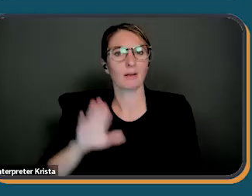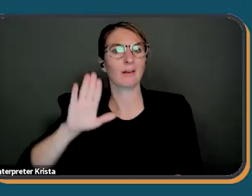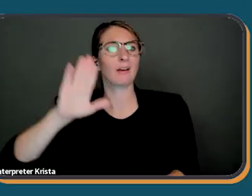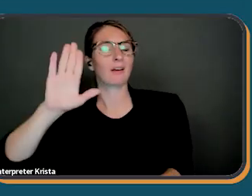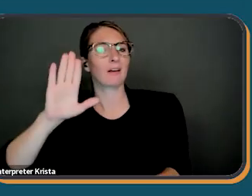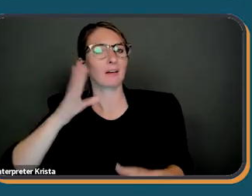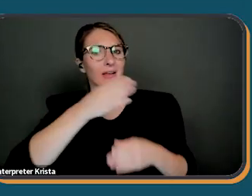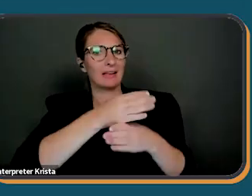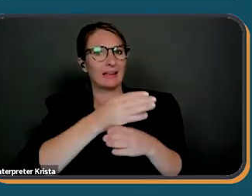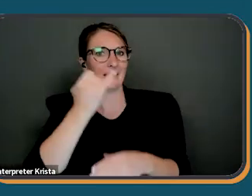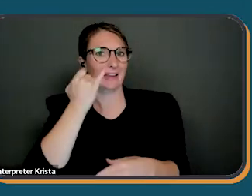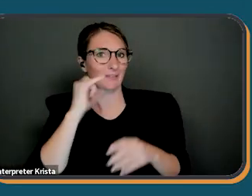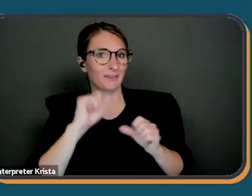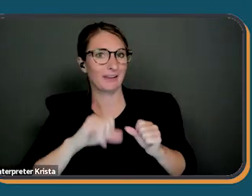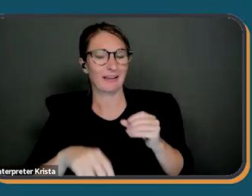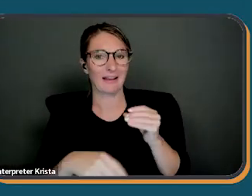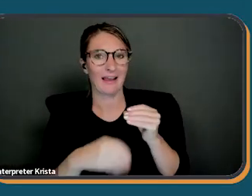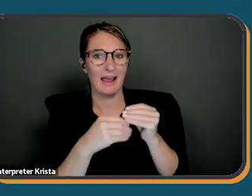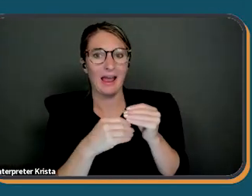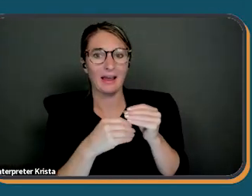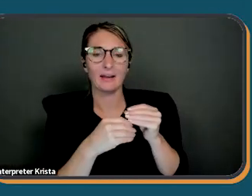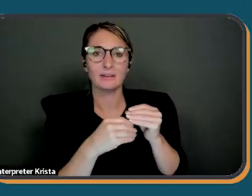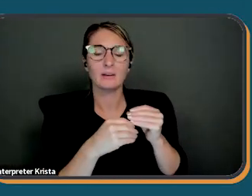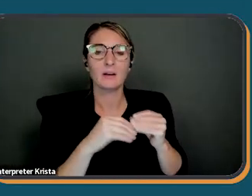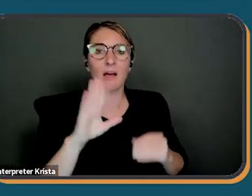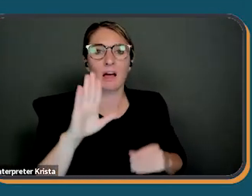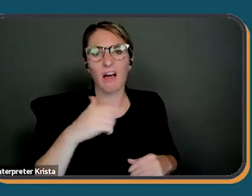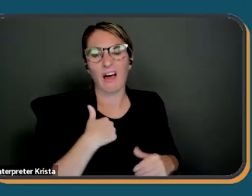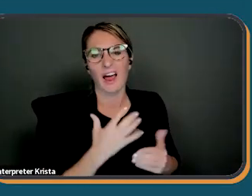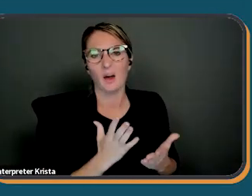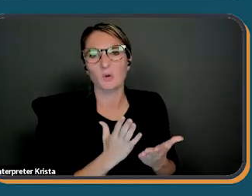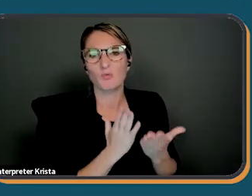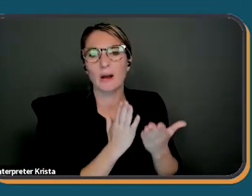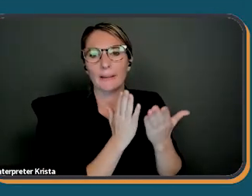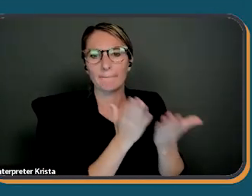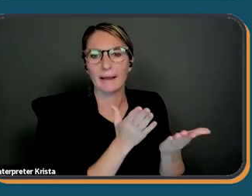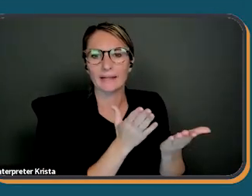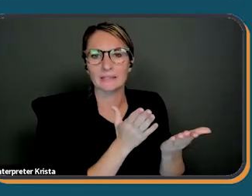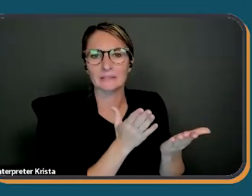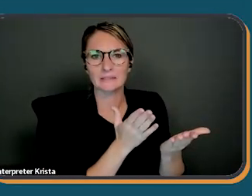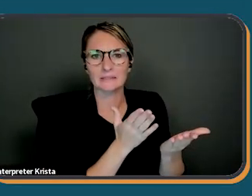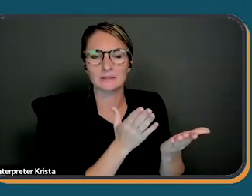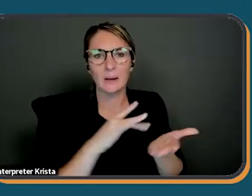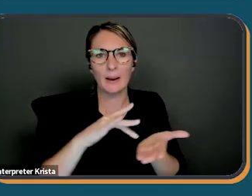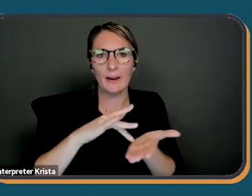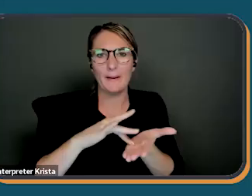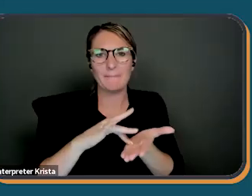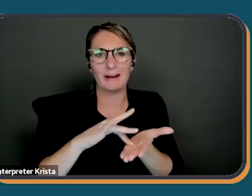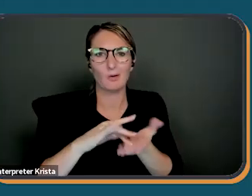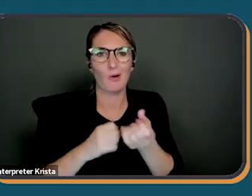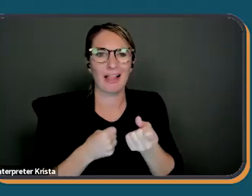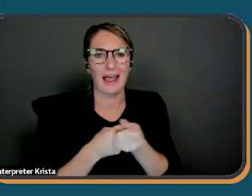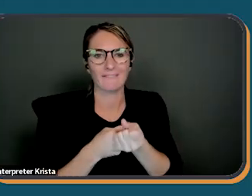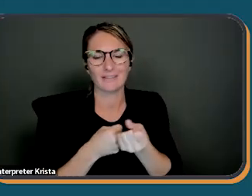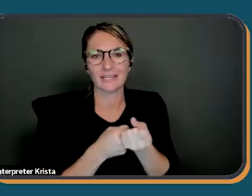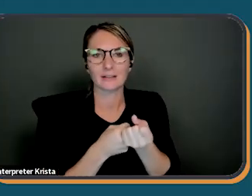Latisha Brown: And if I may add I would recommend a medical advocate